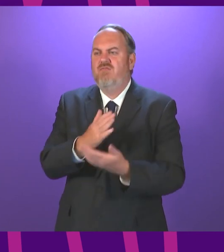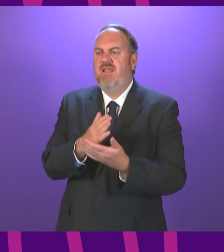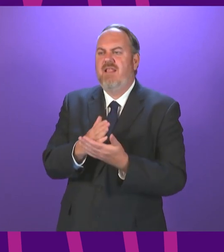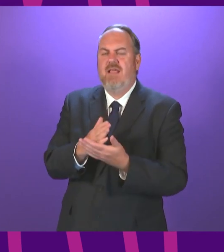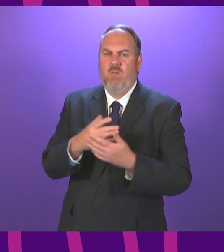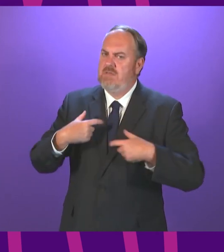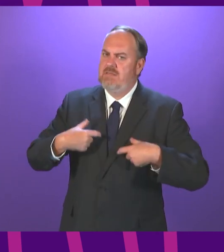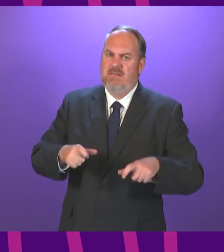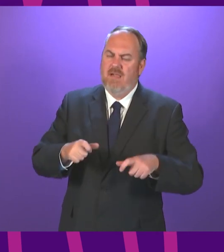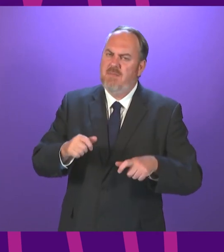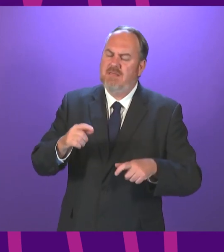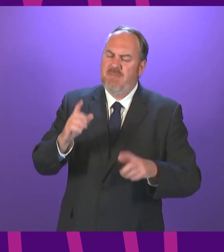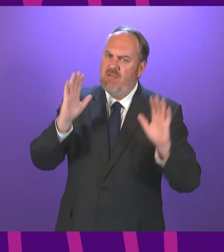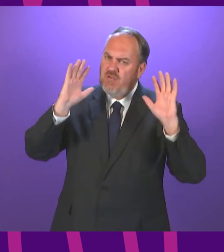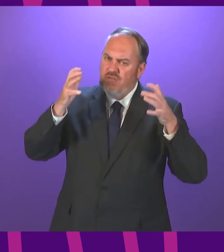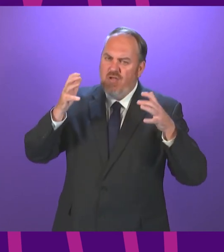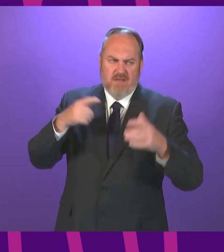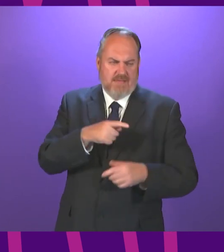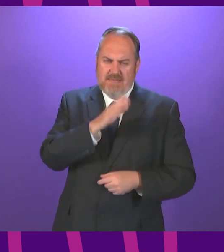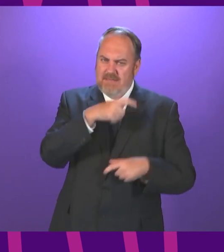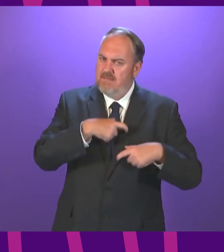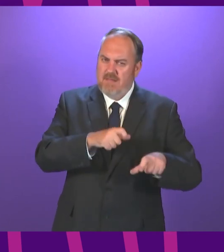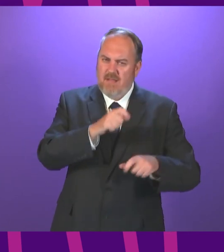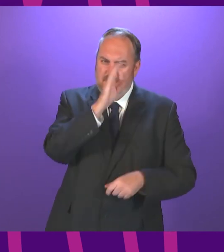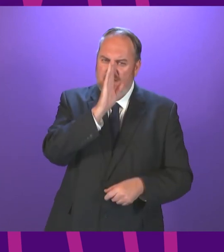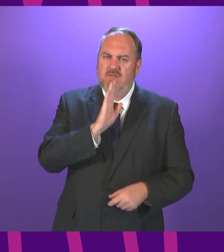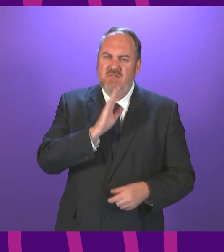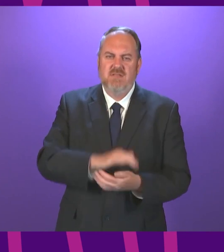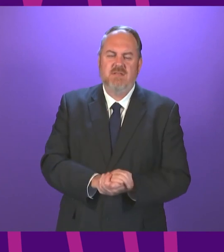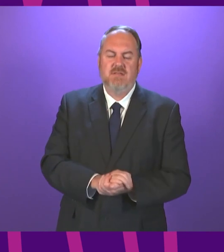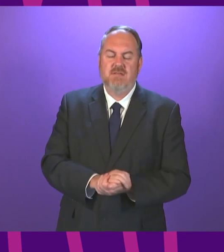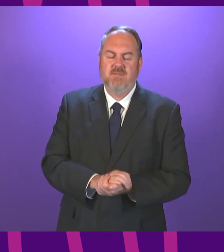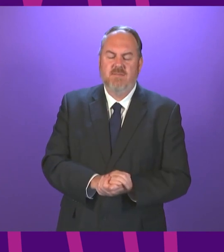Because the link between cases and serious acute illness has weakened, we are not as driven only